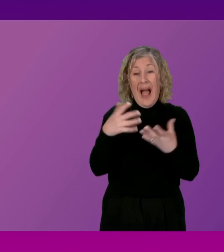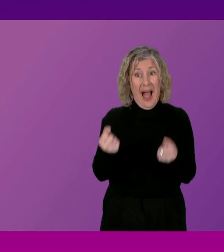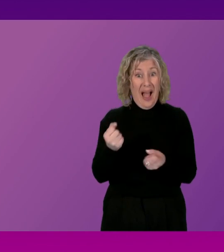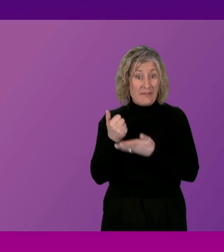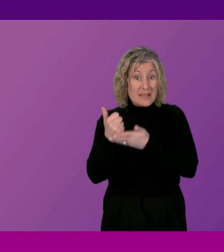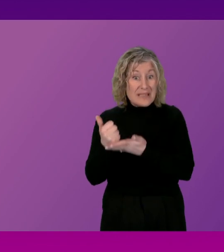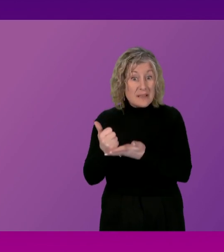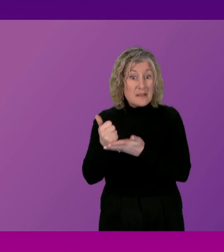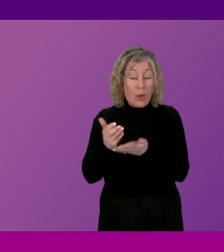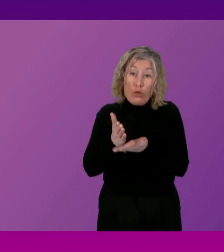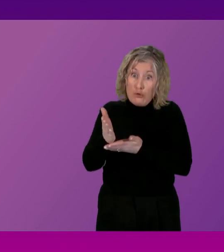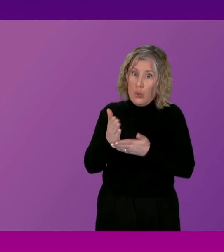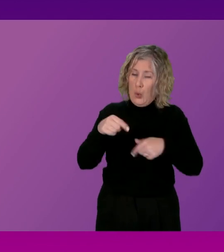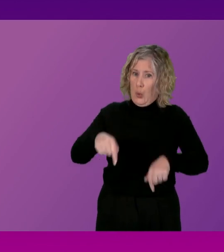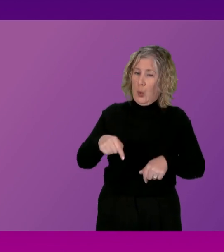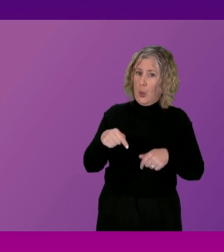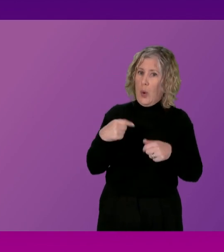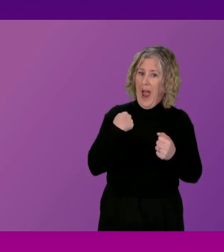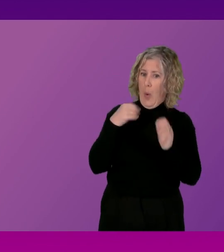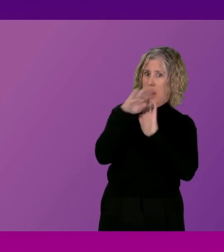our concessionary travel scheme.